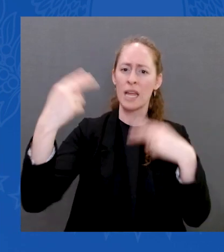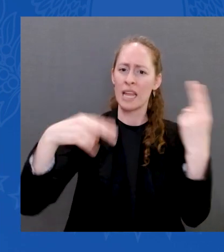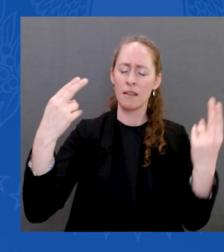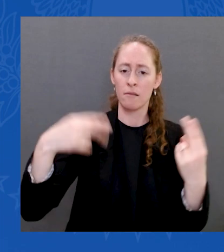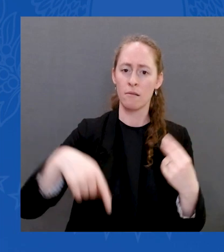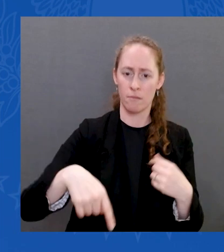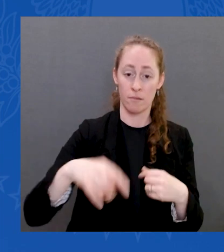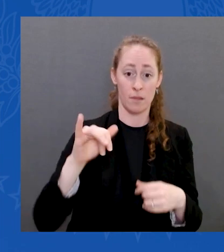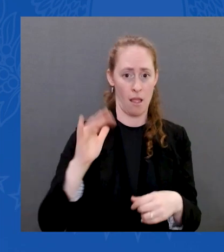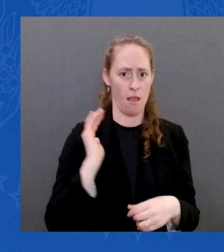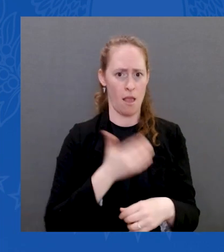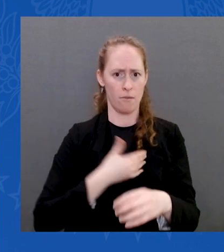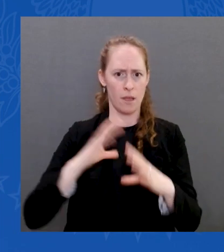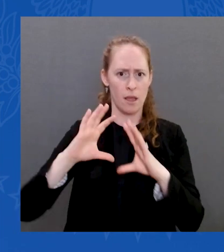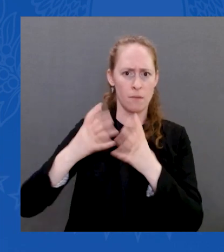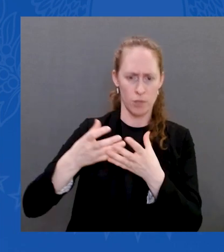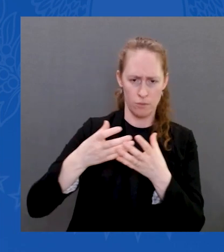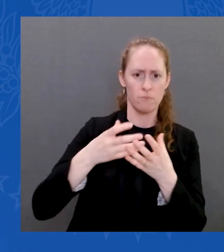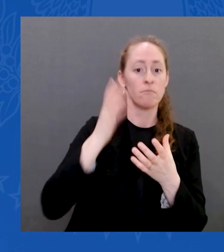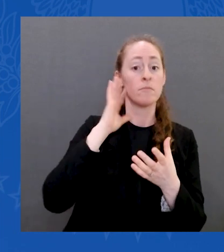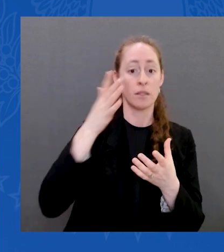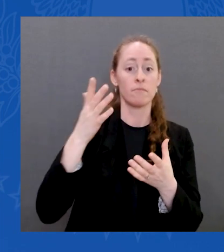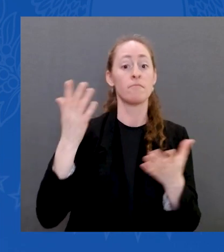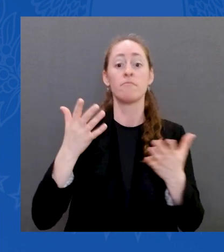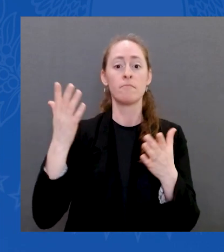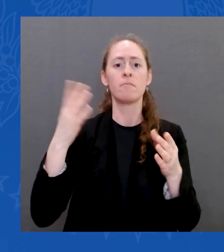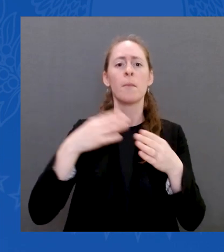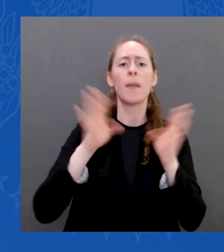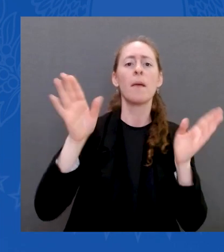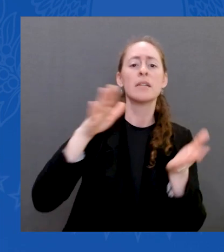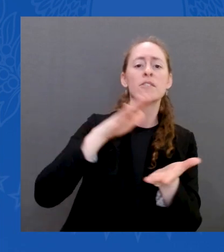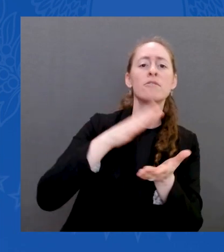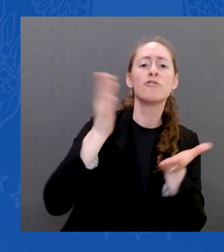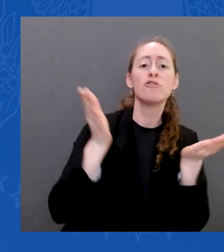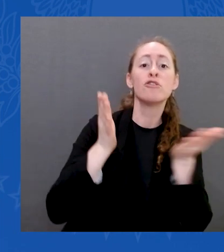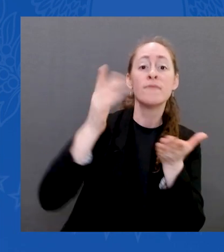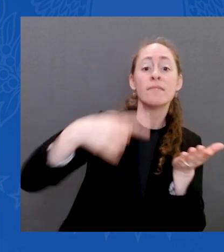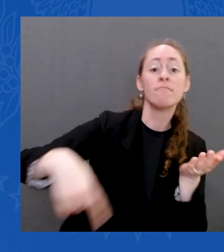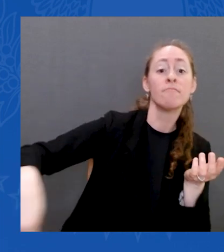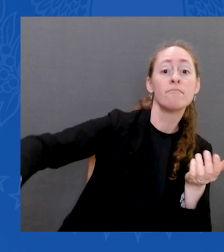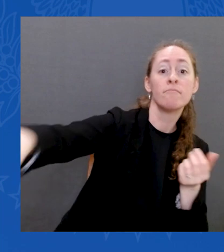including teachers, get -- 150,000 -- get school forgive --